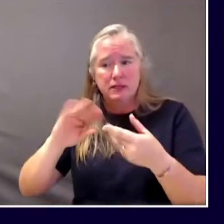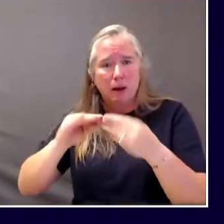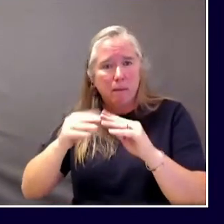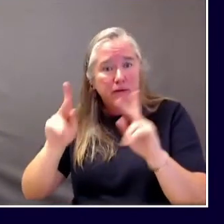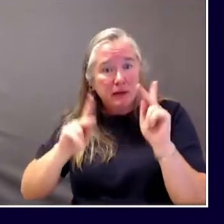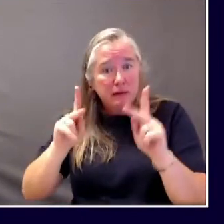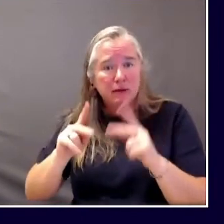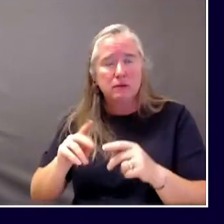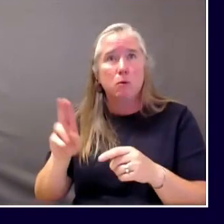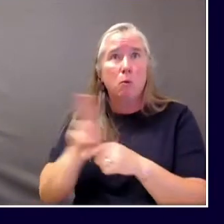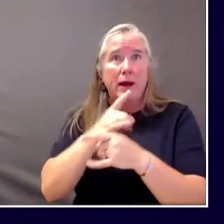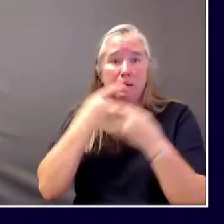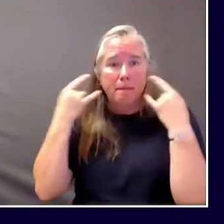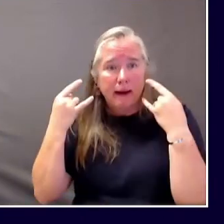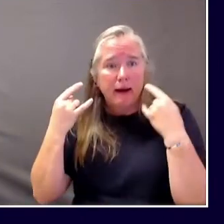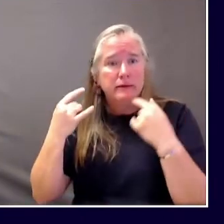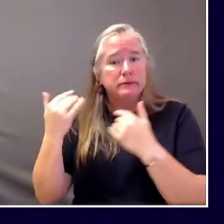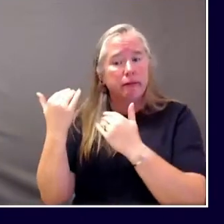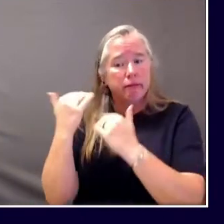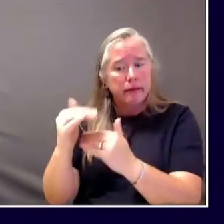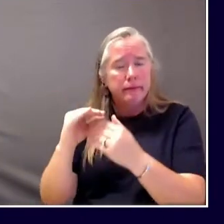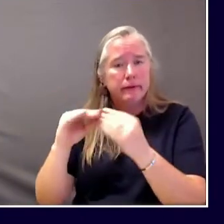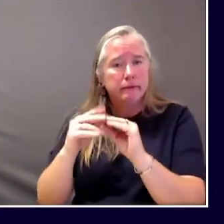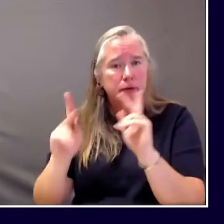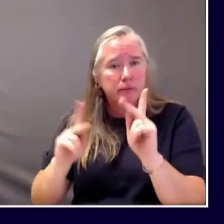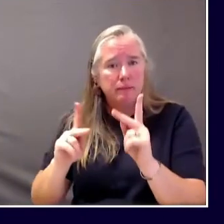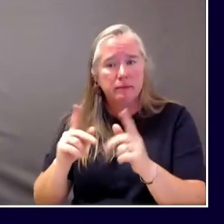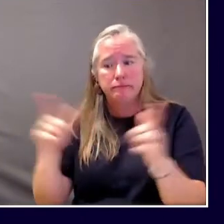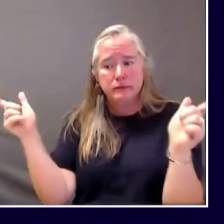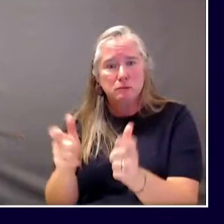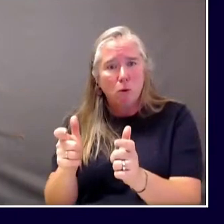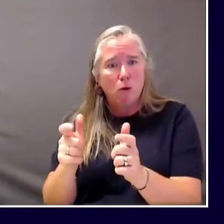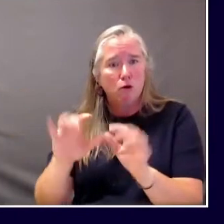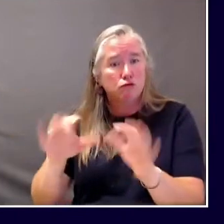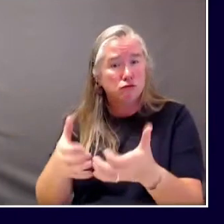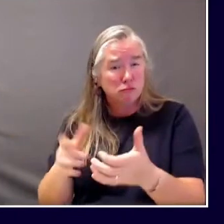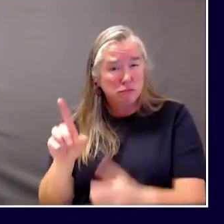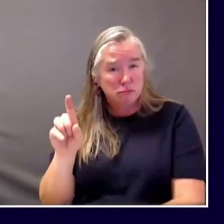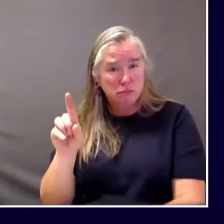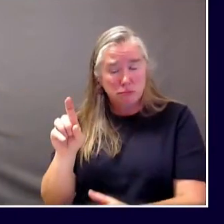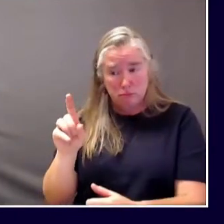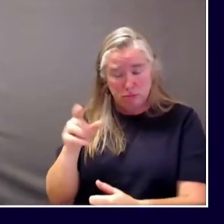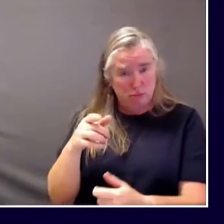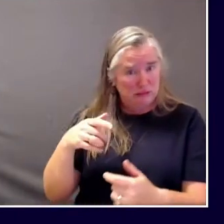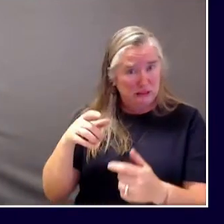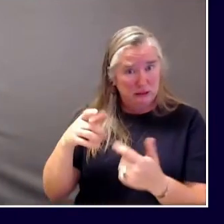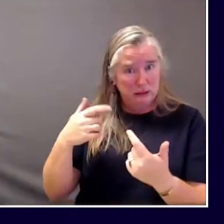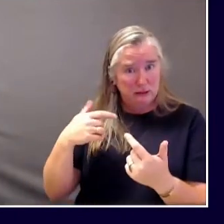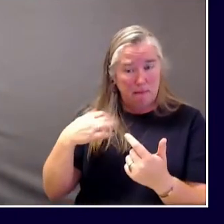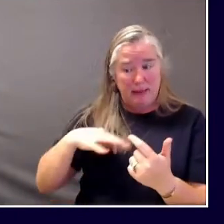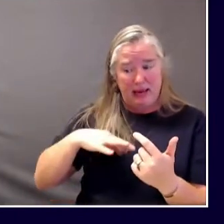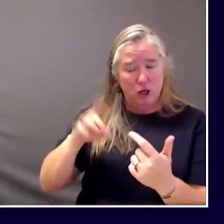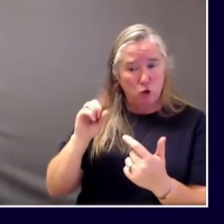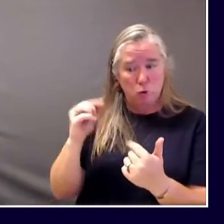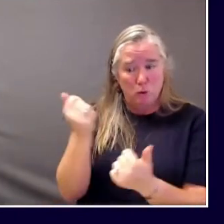anticipated to reduce the size and